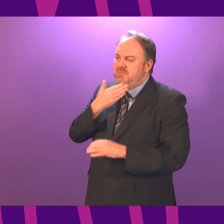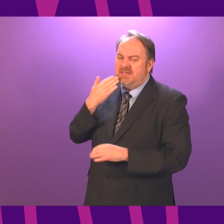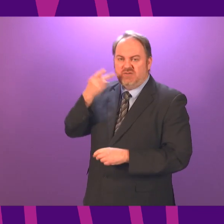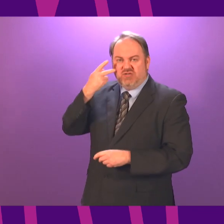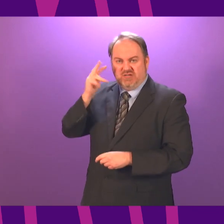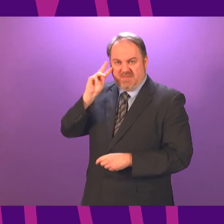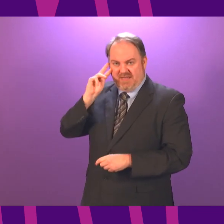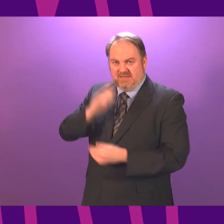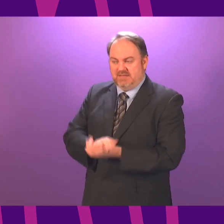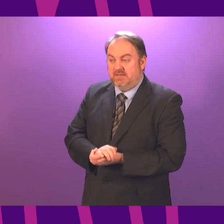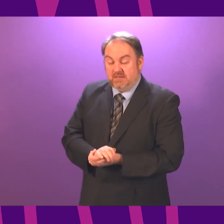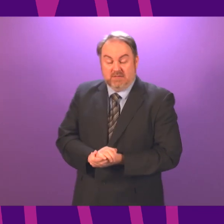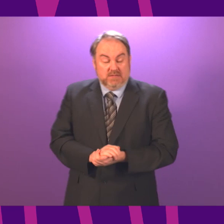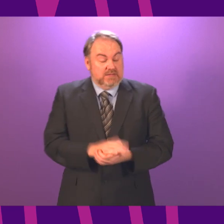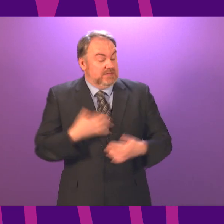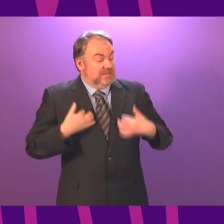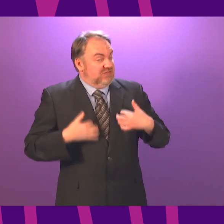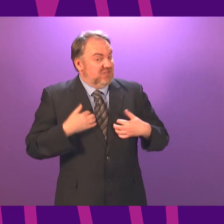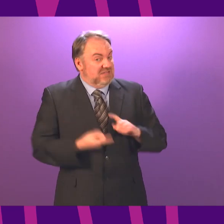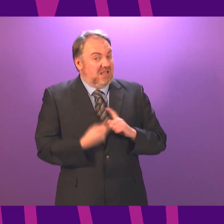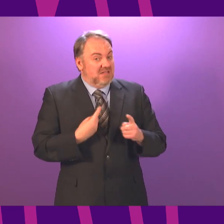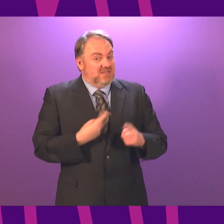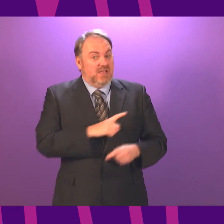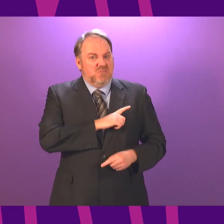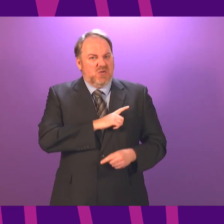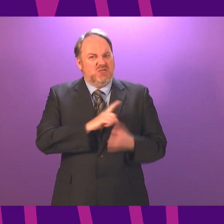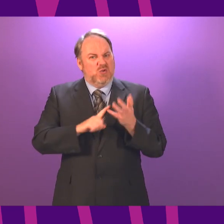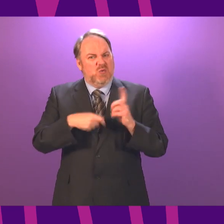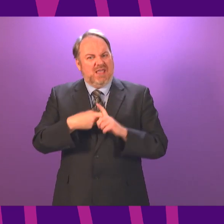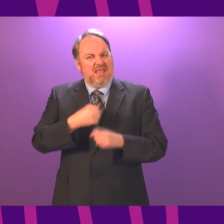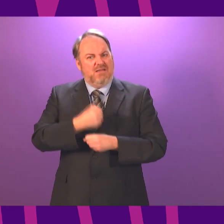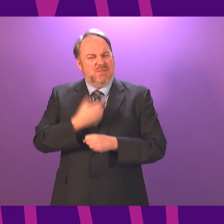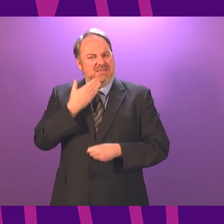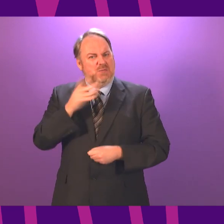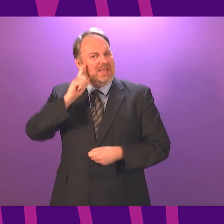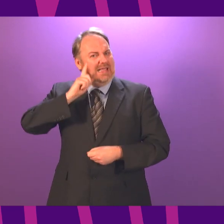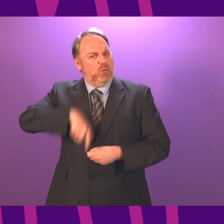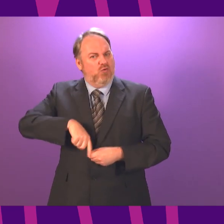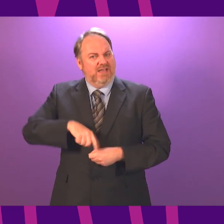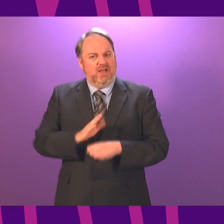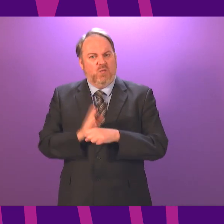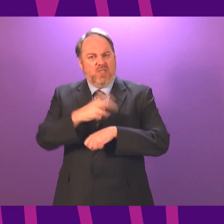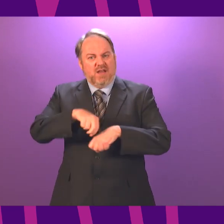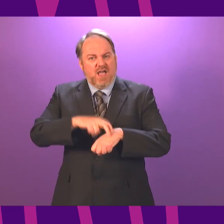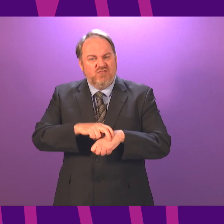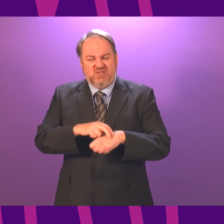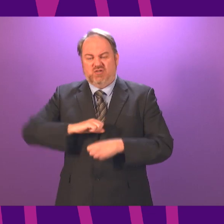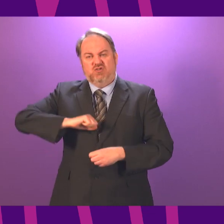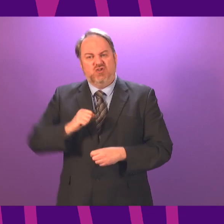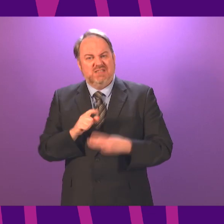It appears that Westminster is seeking to undermine all three devolved Governments. The fear is that the money will be spent to meet Westminster’s